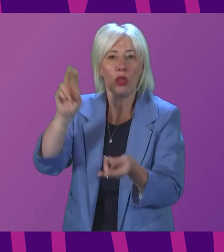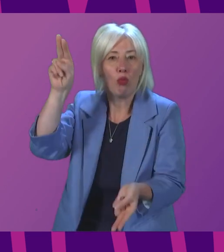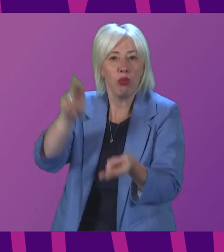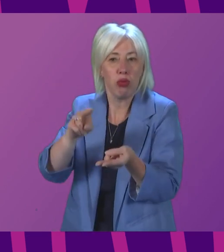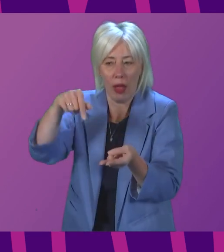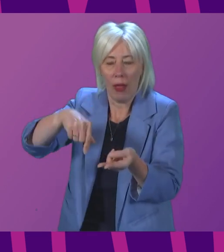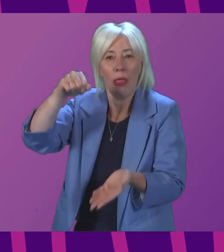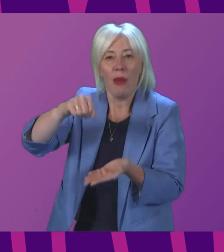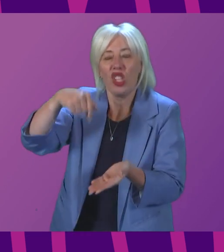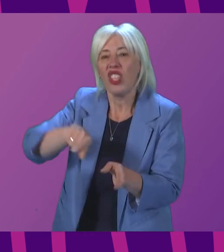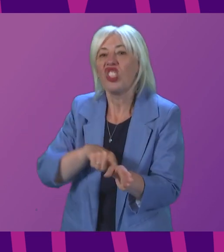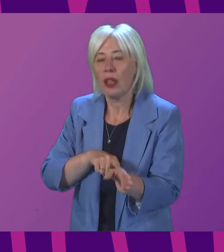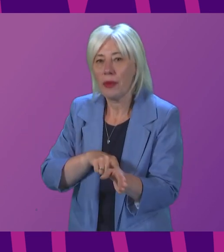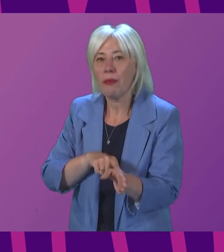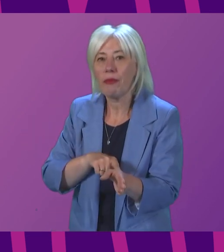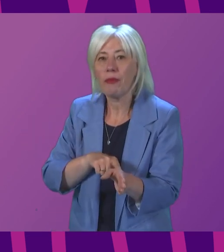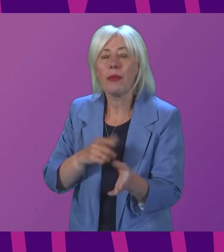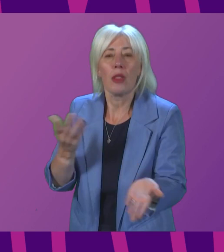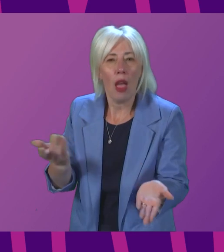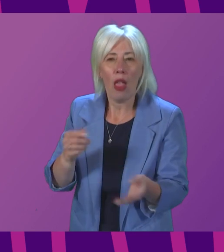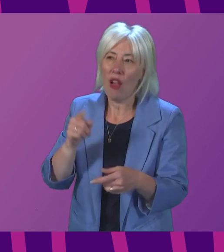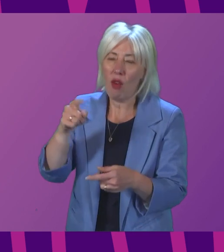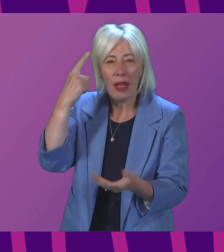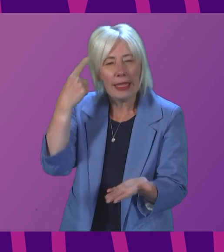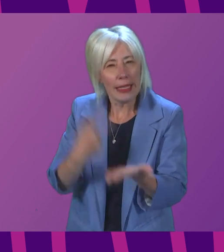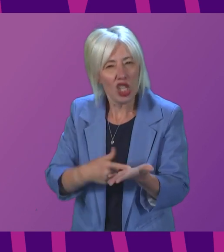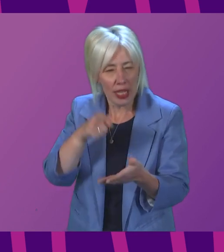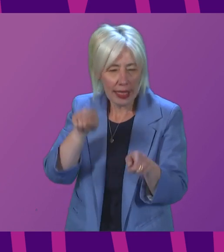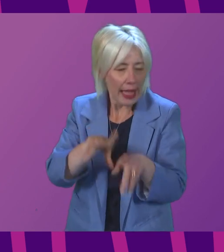Let me tell the First Minister who is impacted by such decisions.